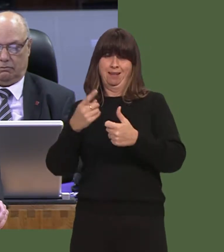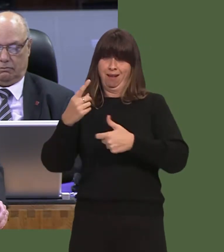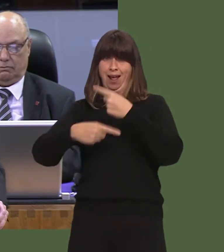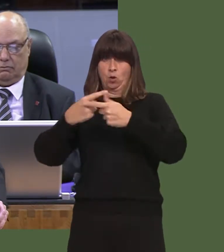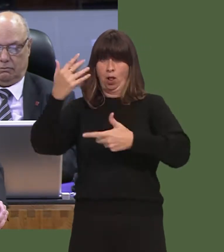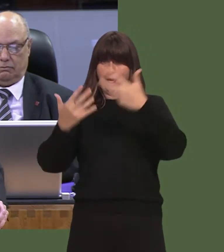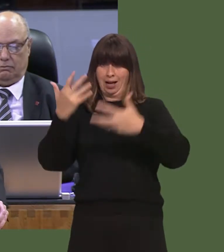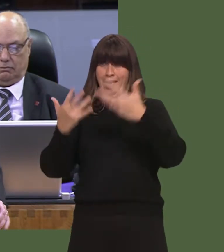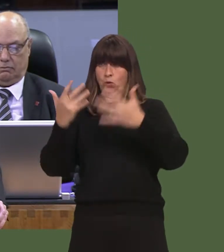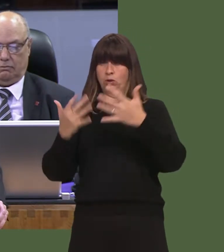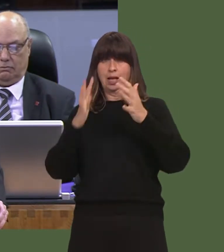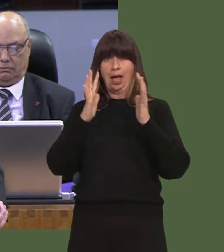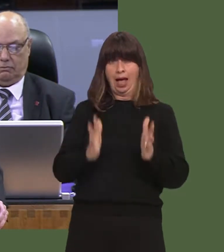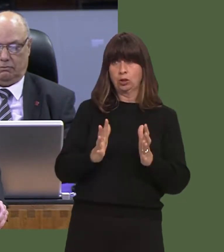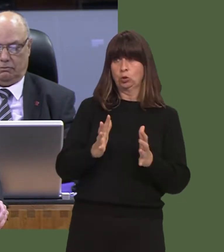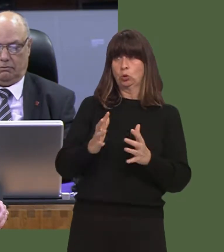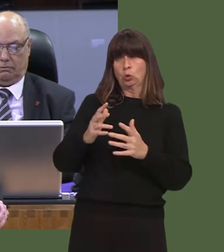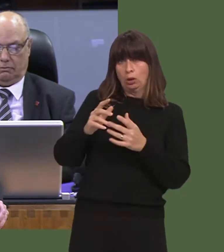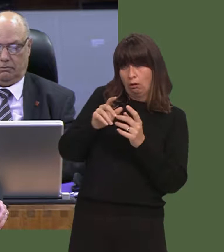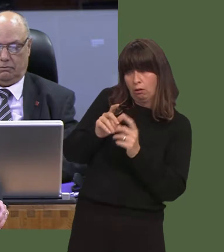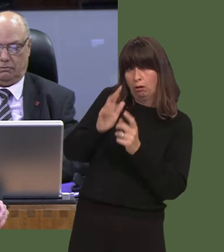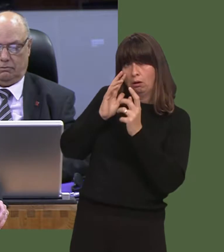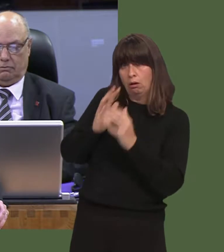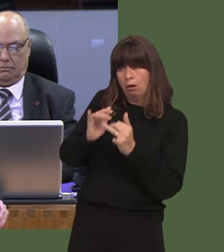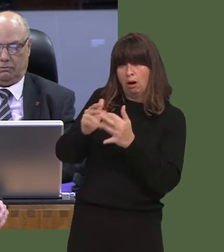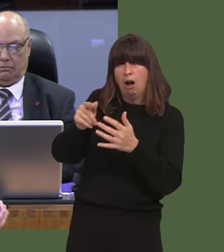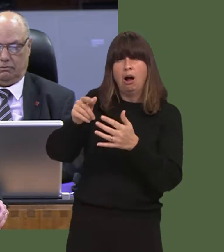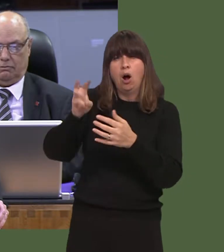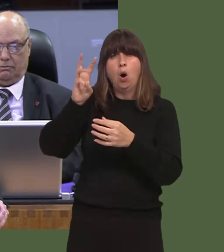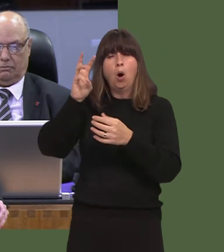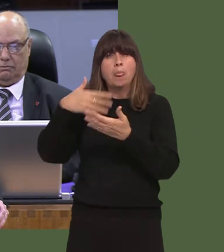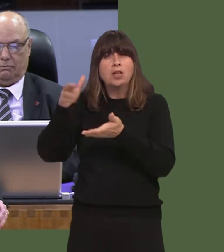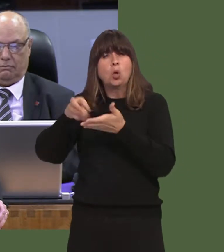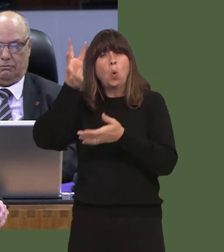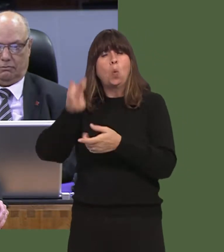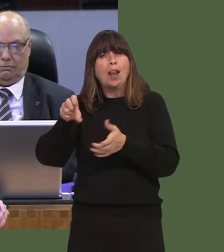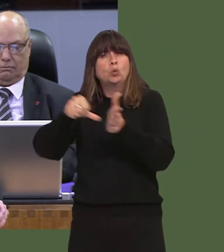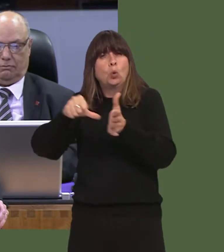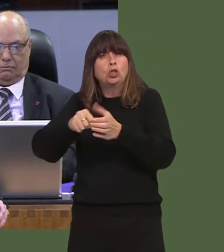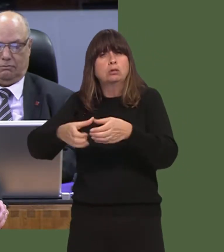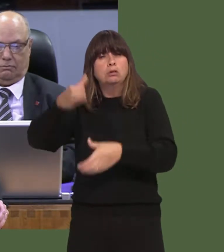for three consecutive years, and they have undersold Welsh timber without a proper tendering